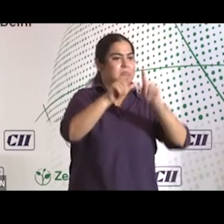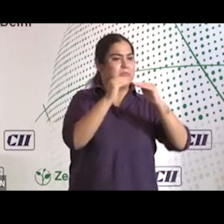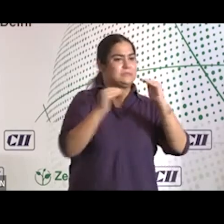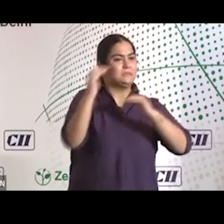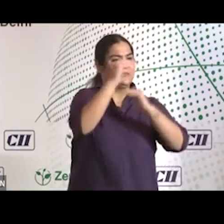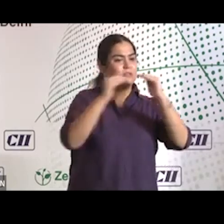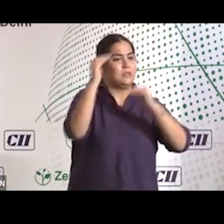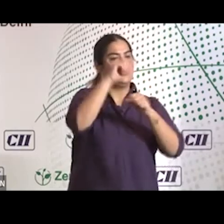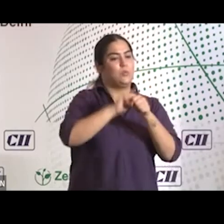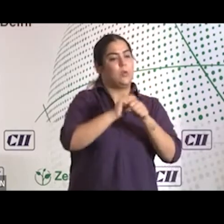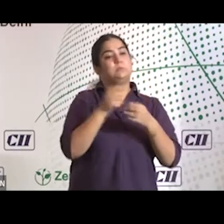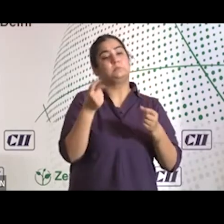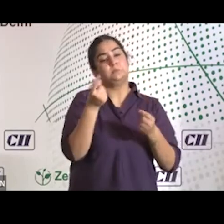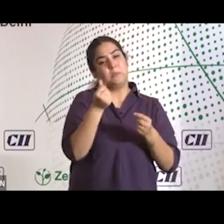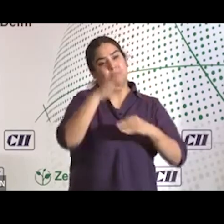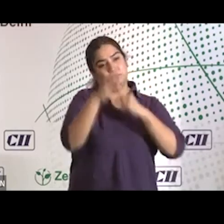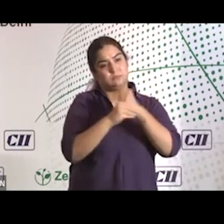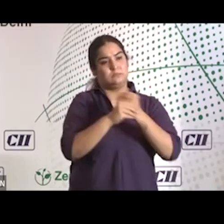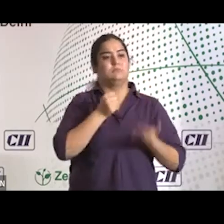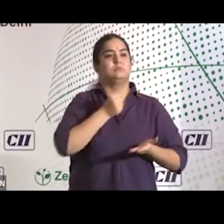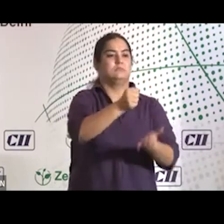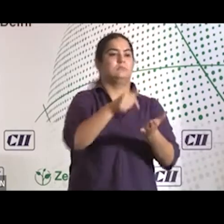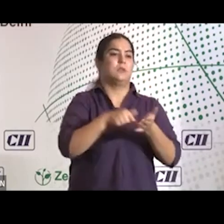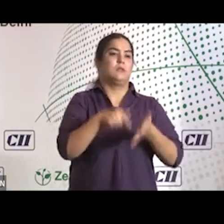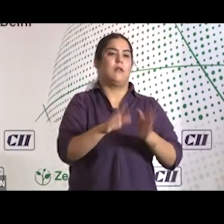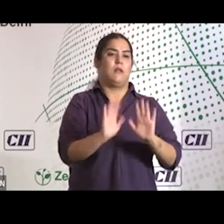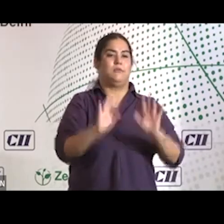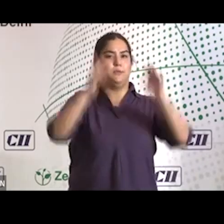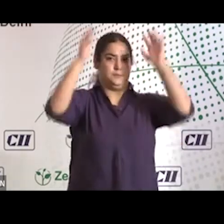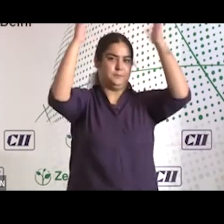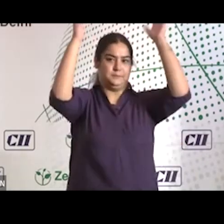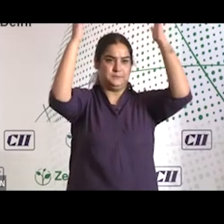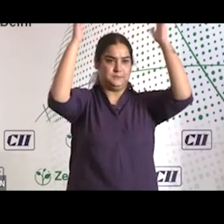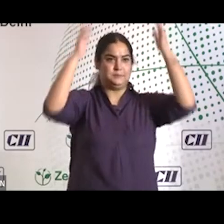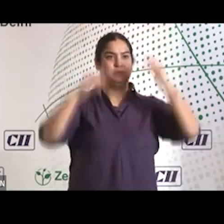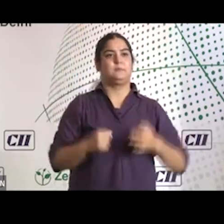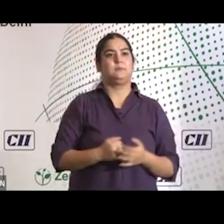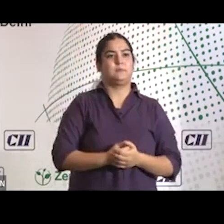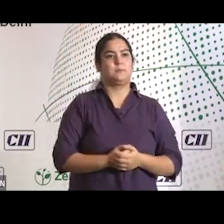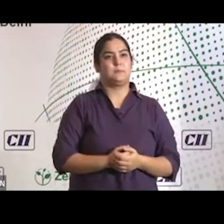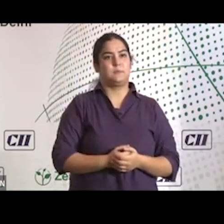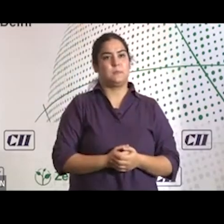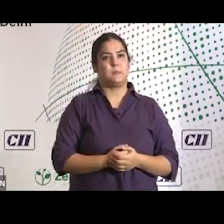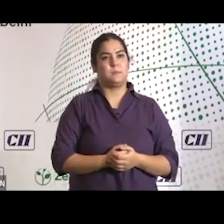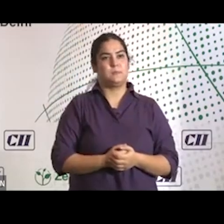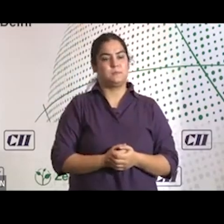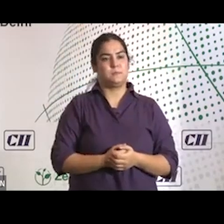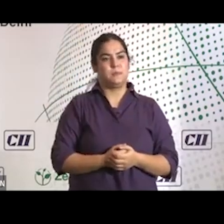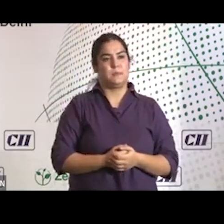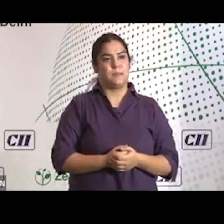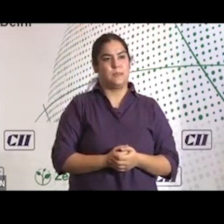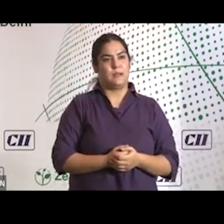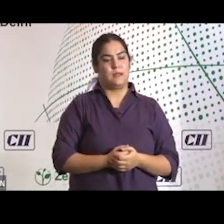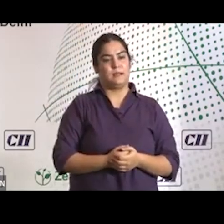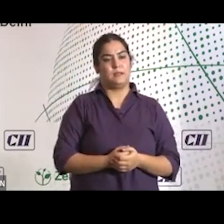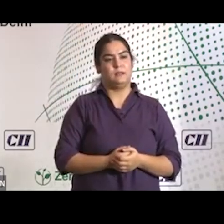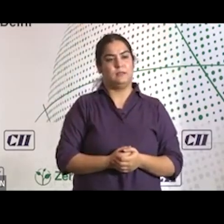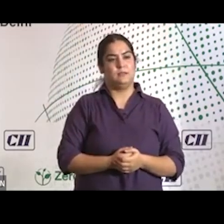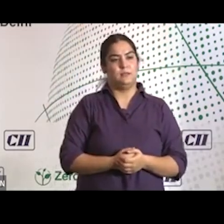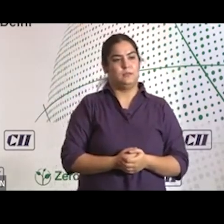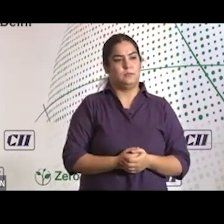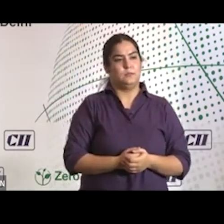and the funding a big hand and get them.